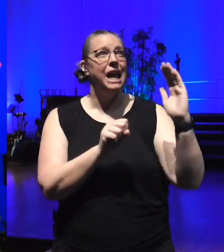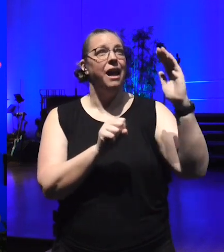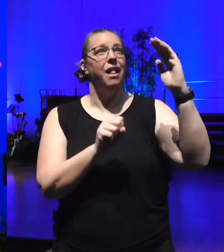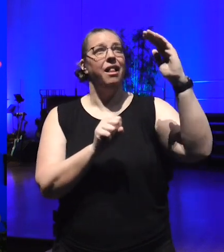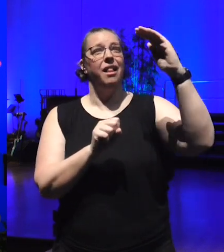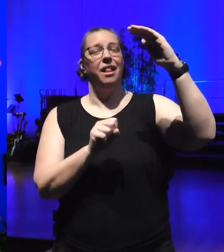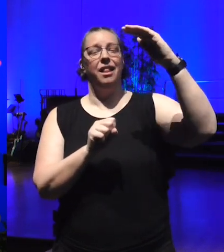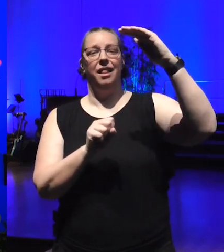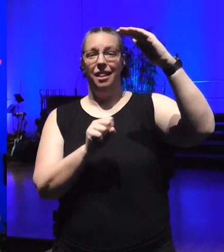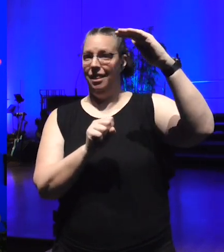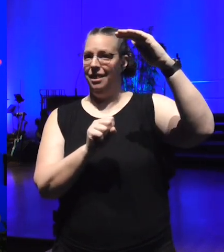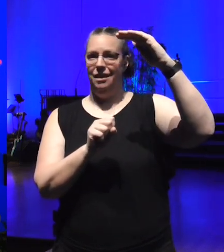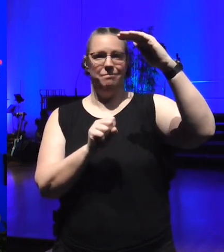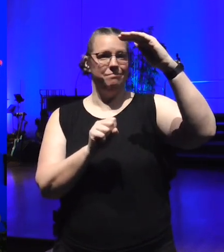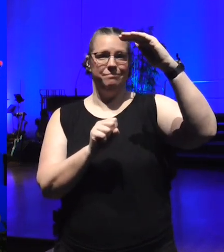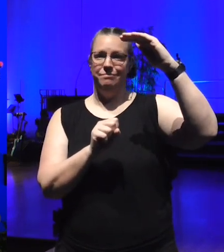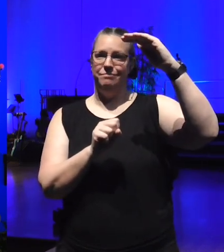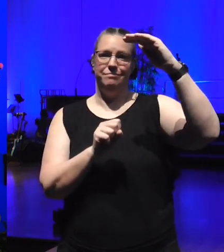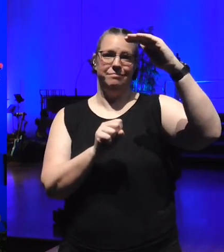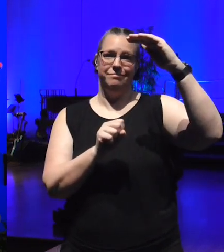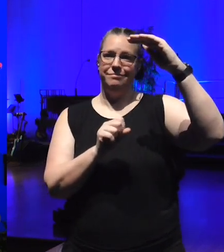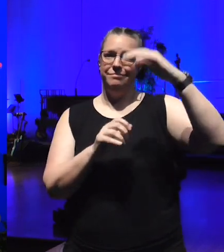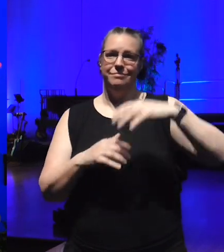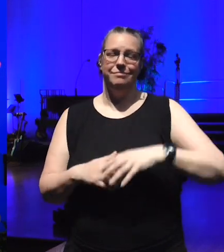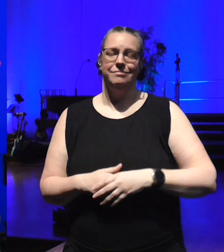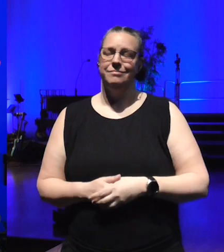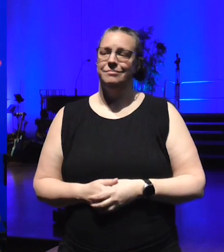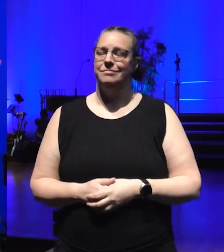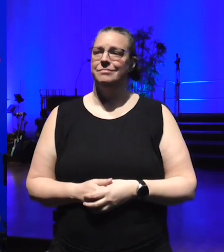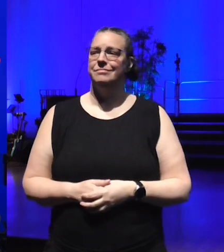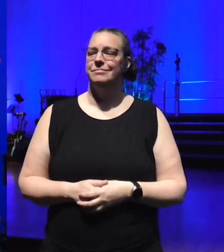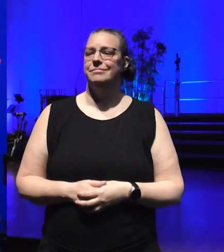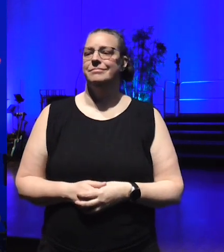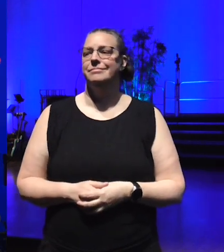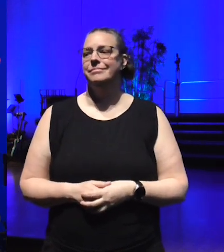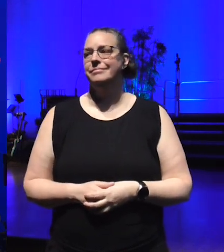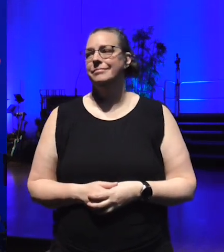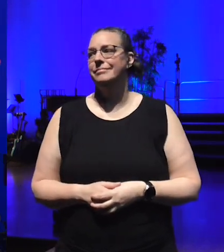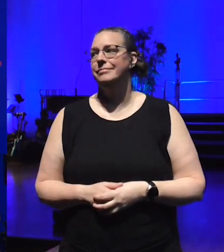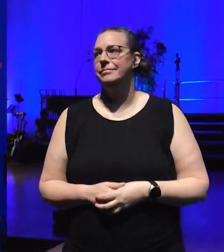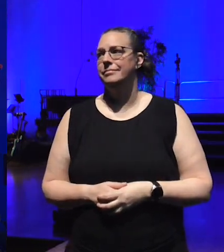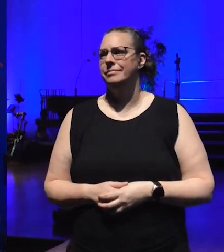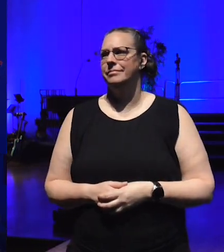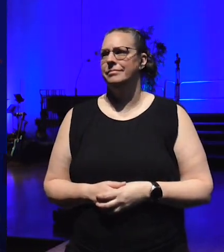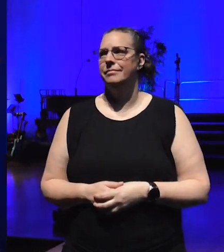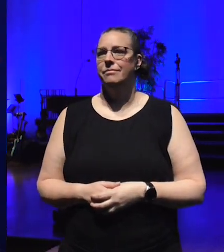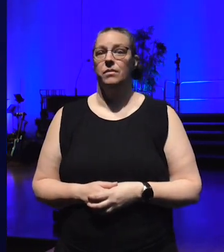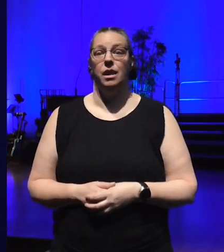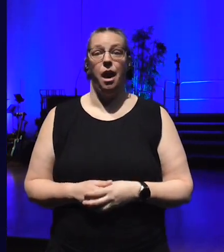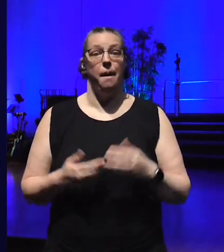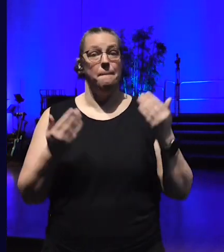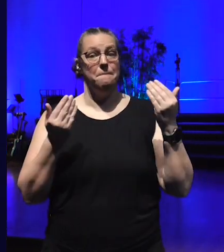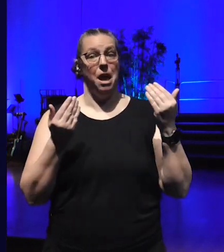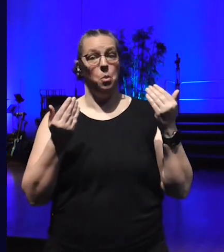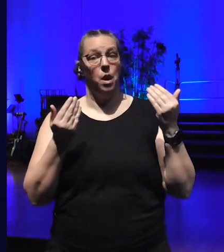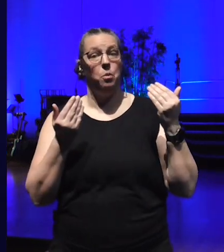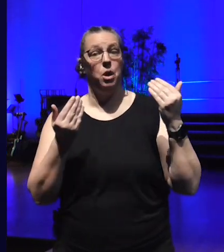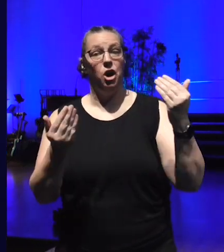hill since we're on our way